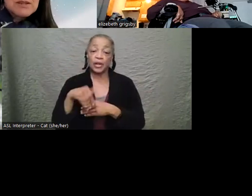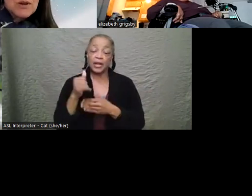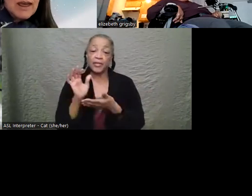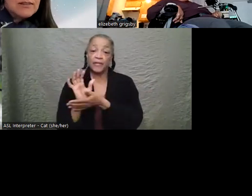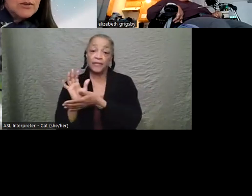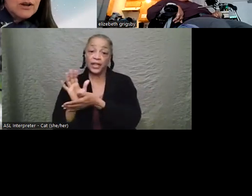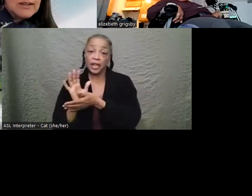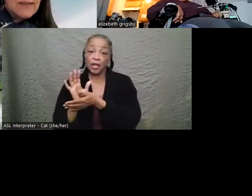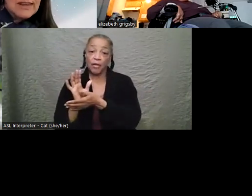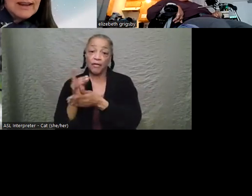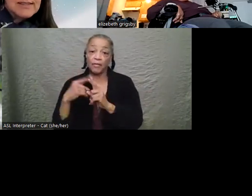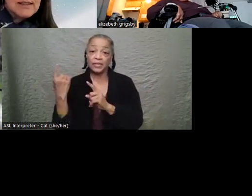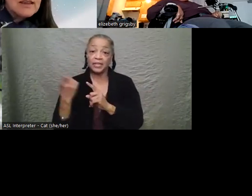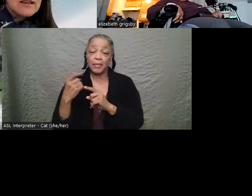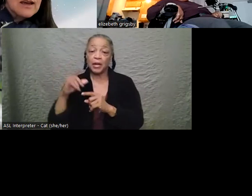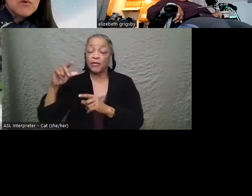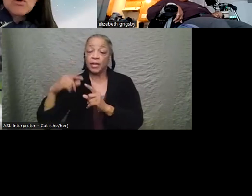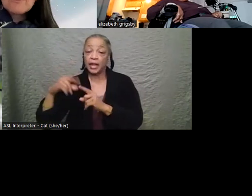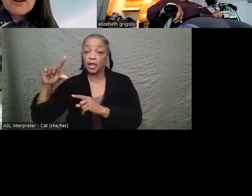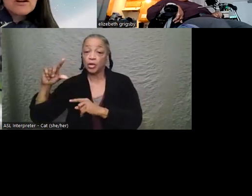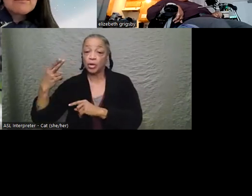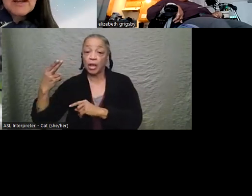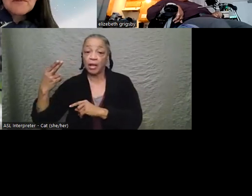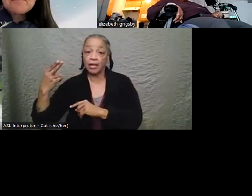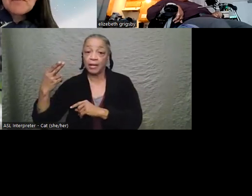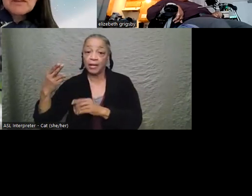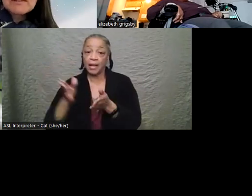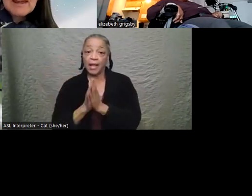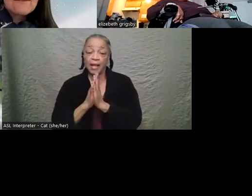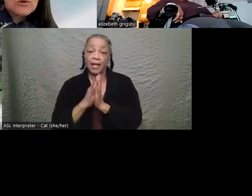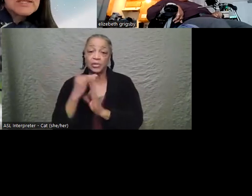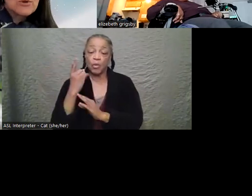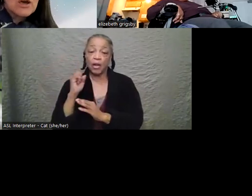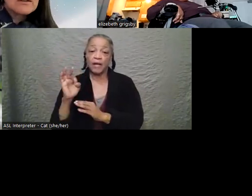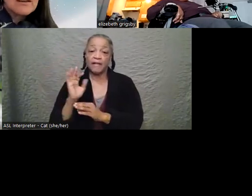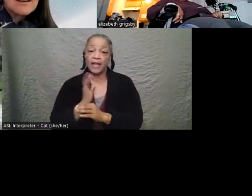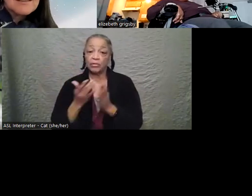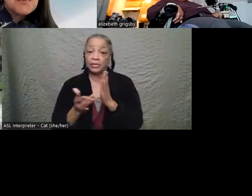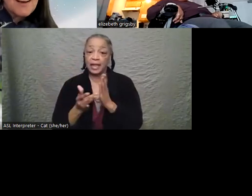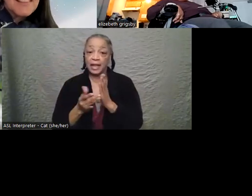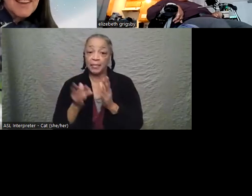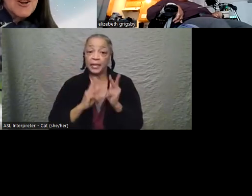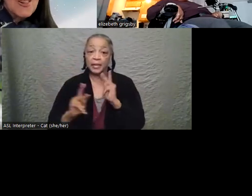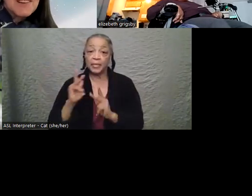from someone at Laguna Honda , five and asked one of our tech folks to on spotlight all